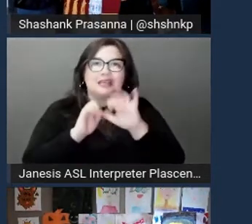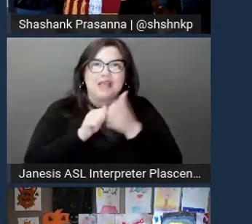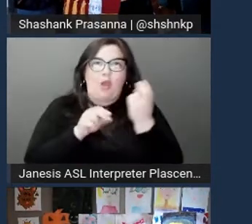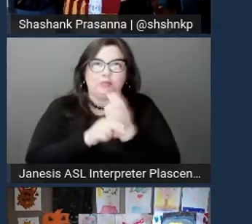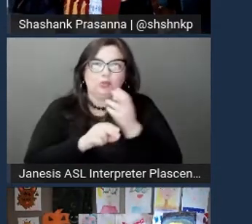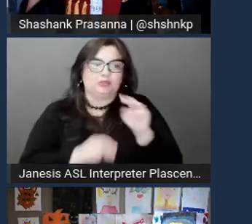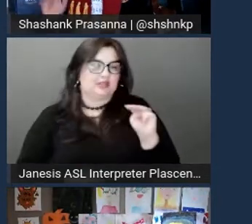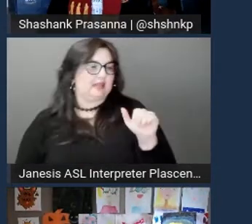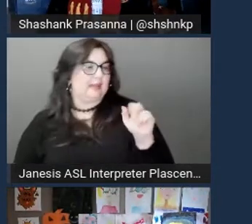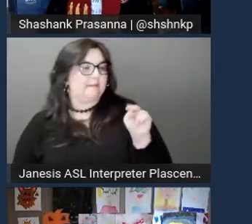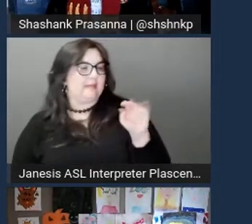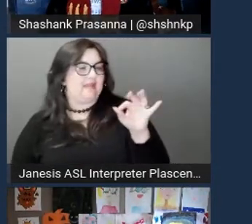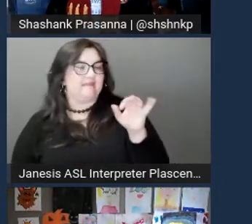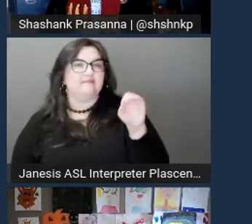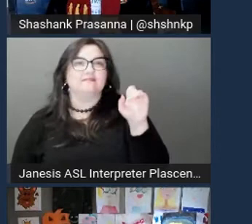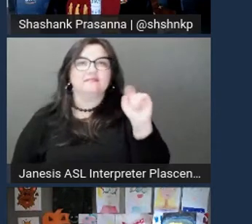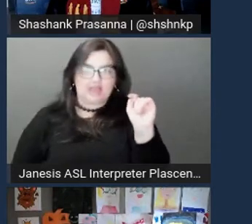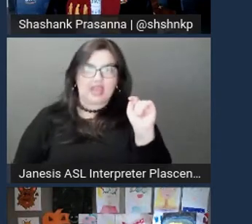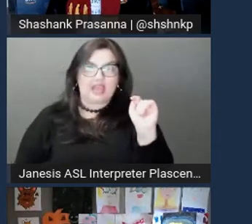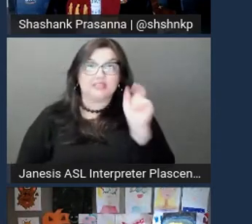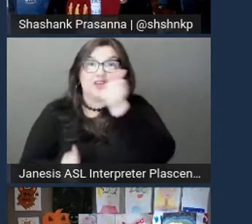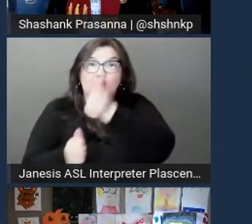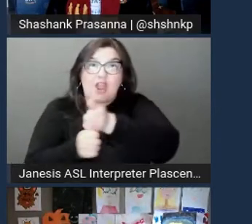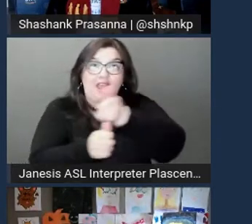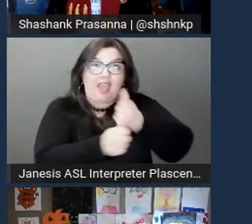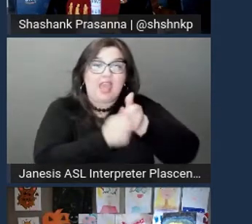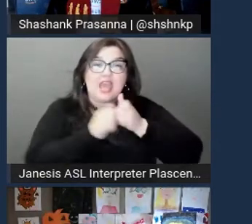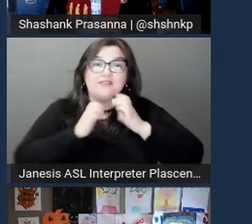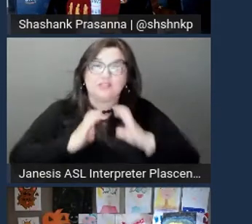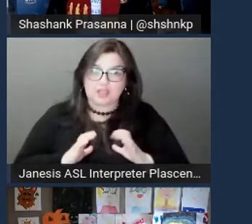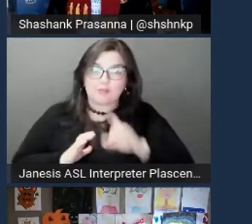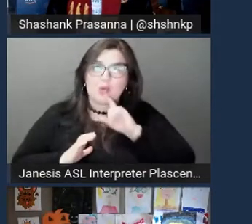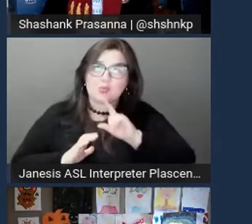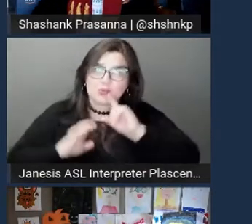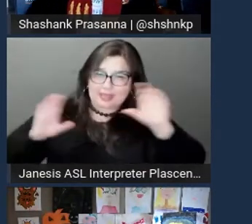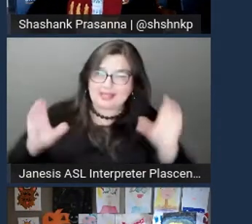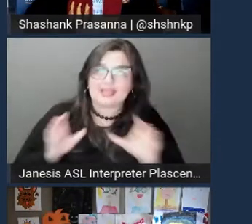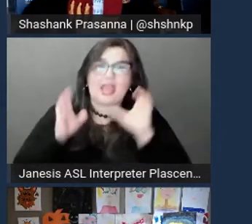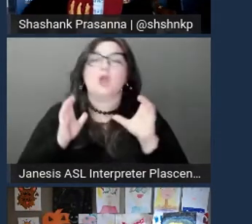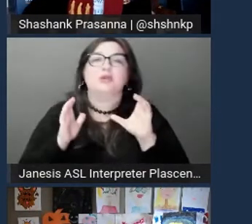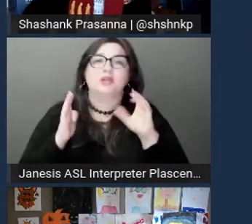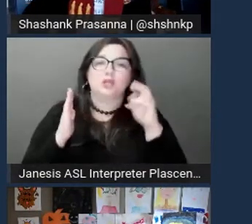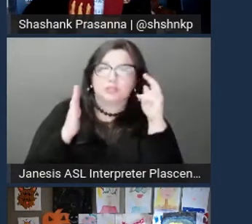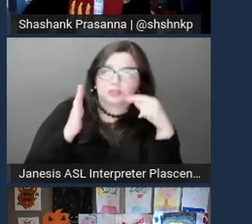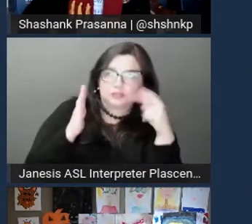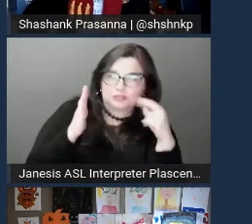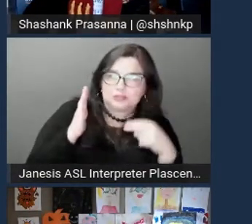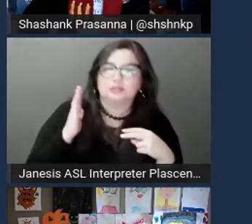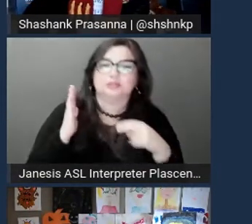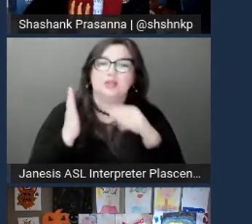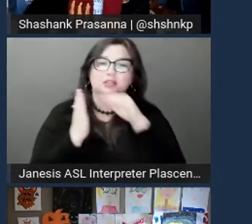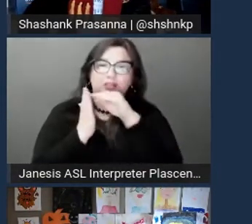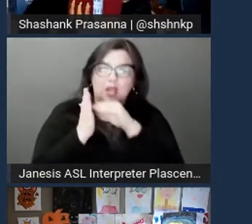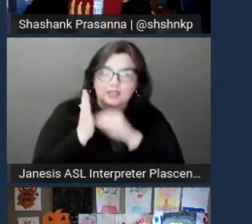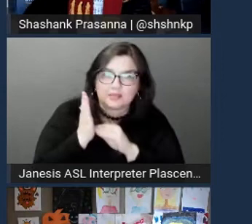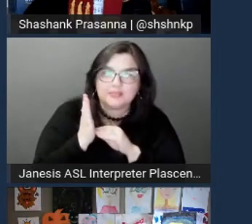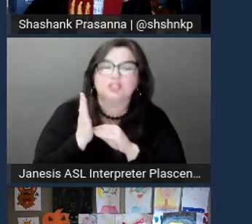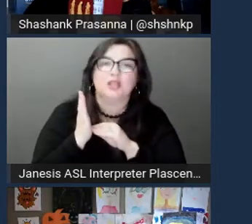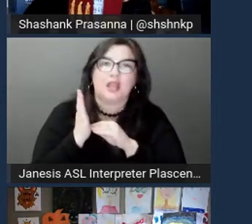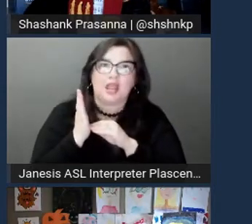And for every customers, I really encouraged to skim through the documentation. We've been trying to make it very clear,